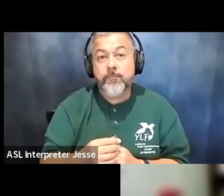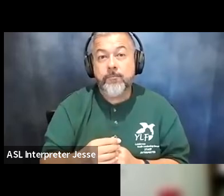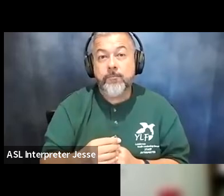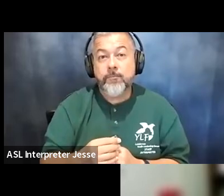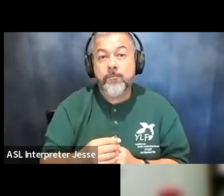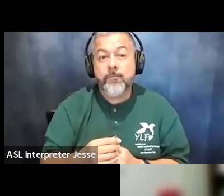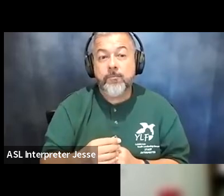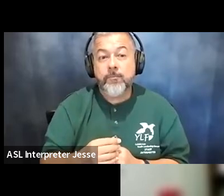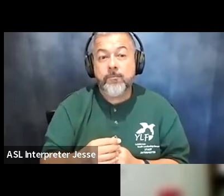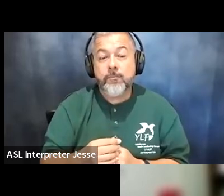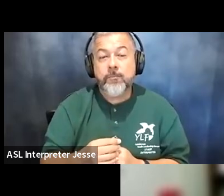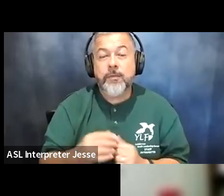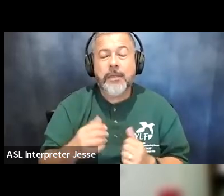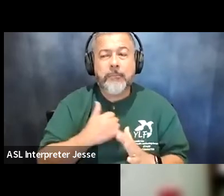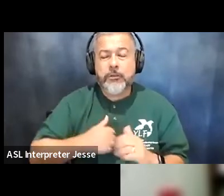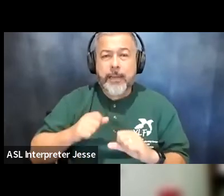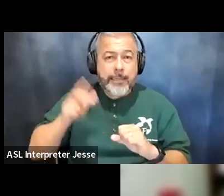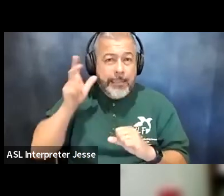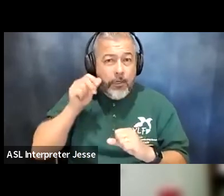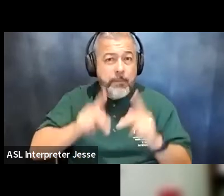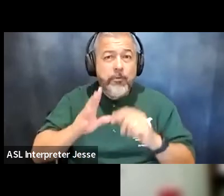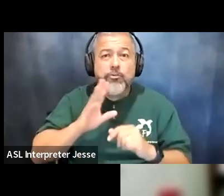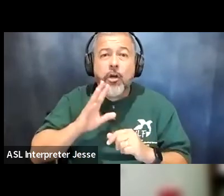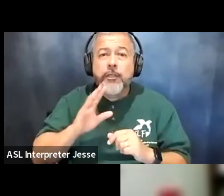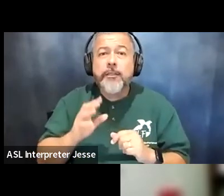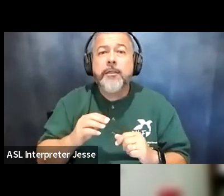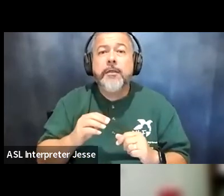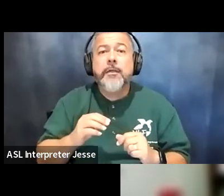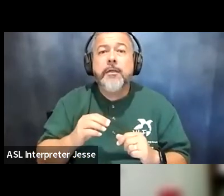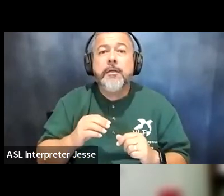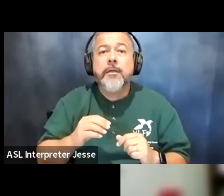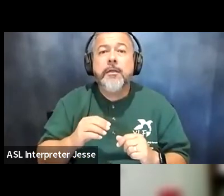sorry i'm getting some feedback there but i live in an area with limited access to public